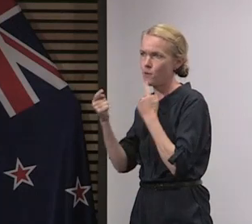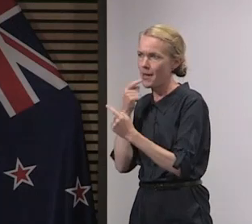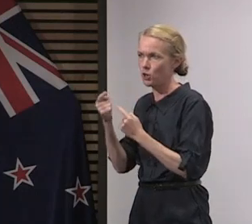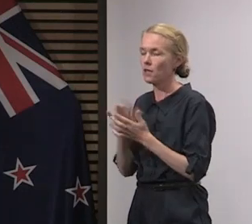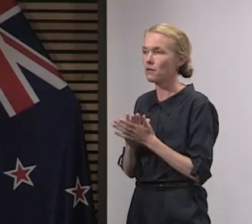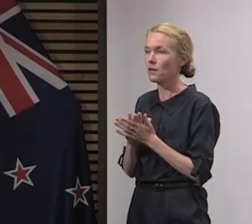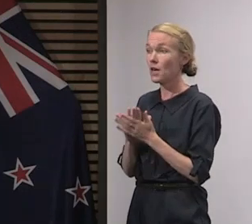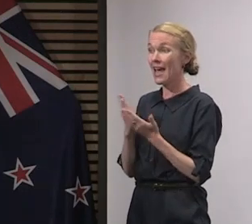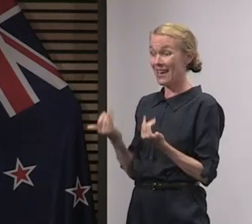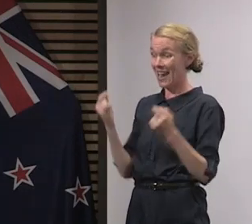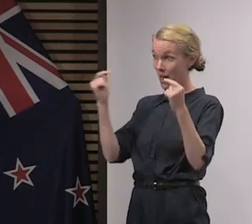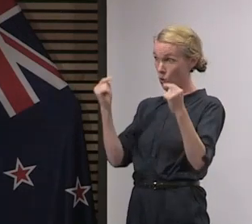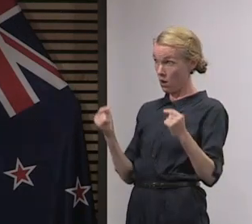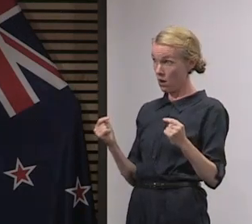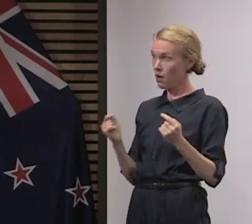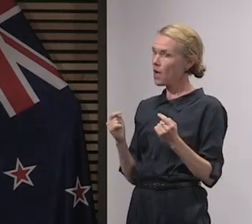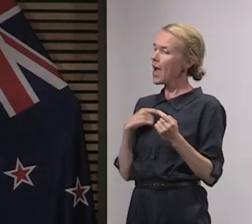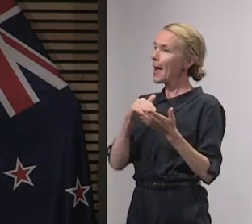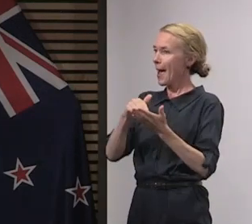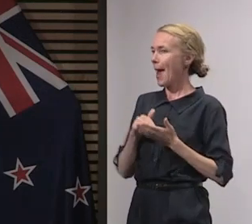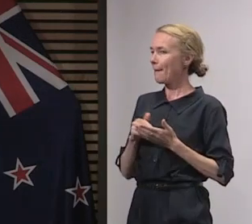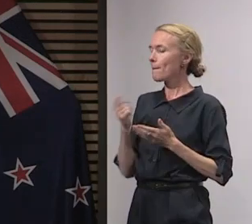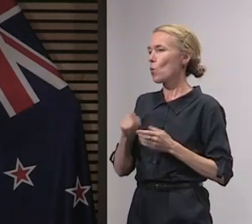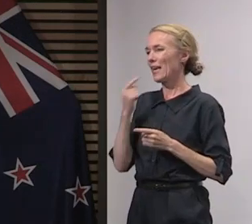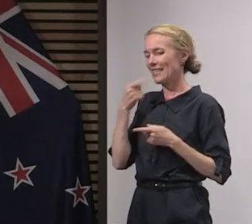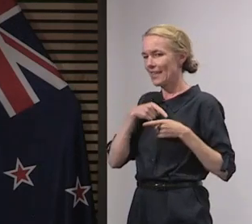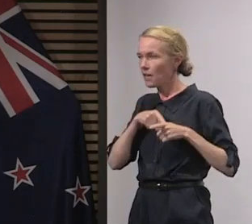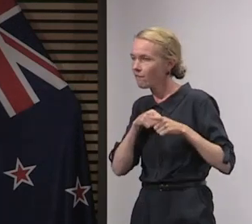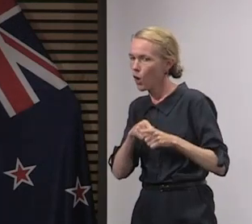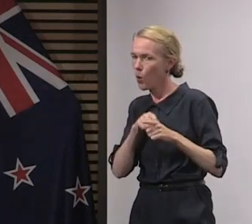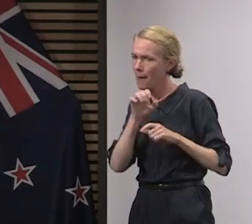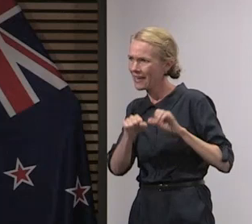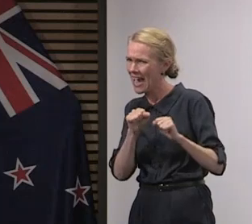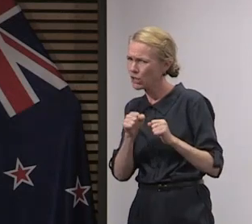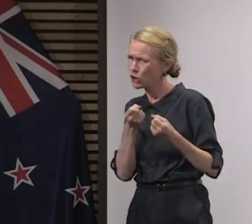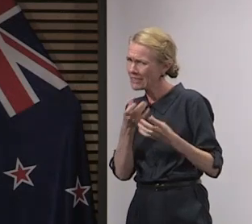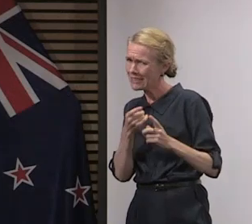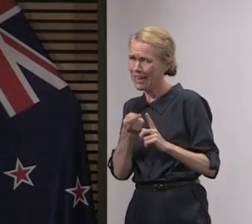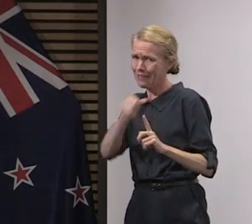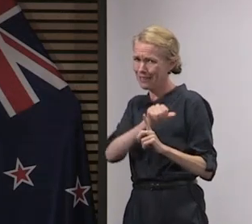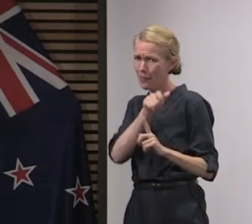happen every month to update the NHI. So that will assist